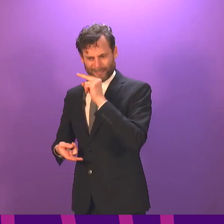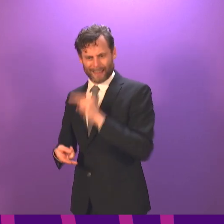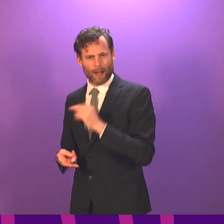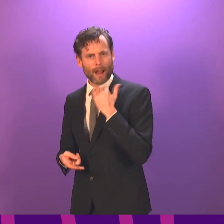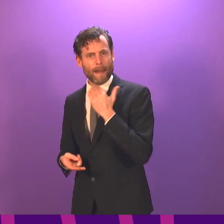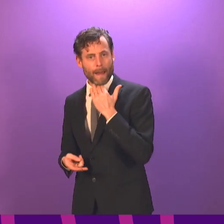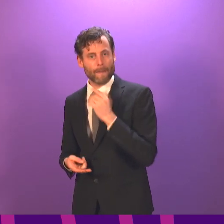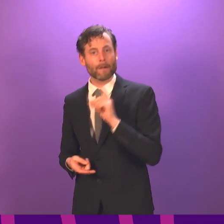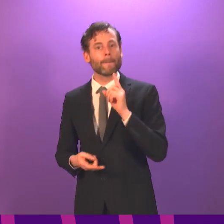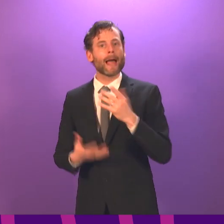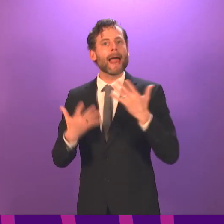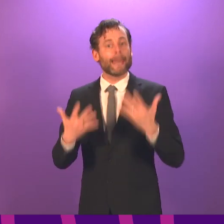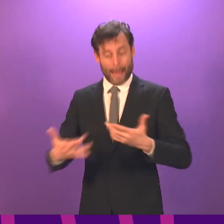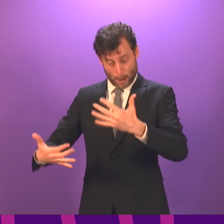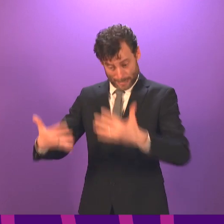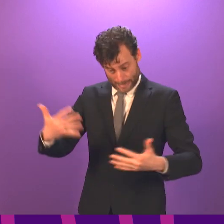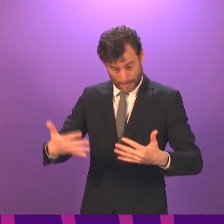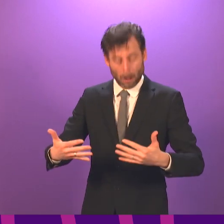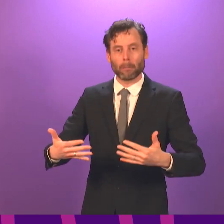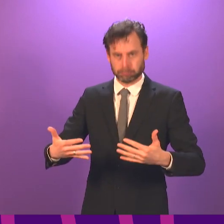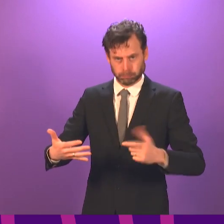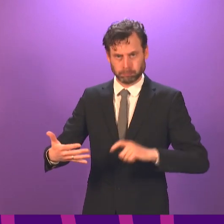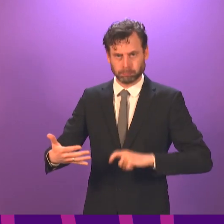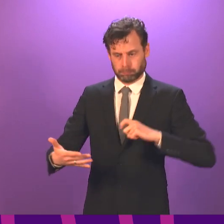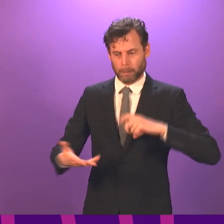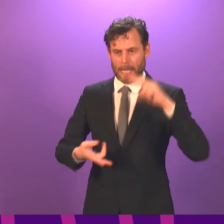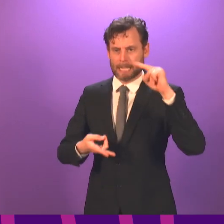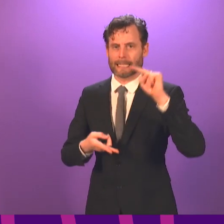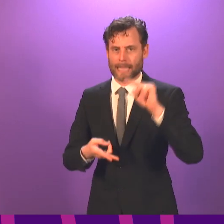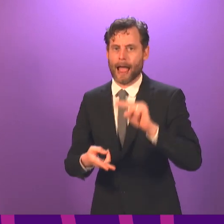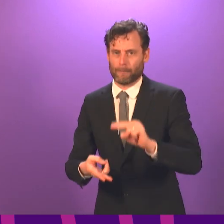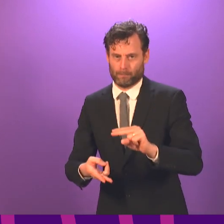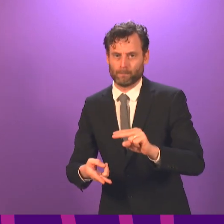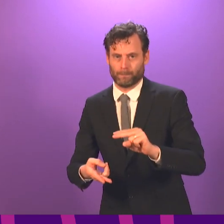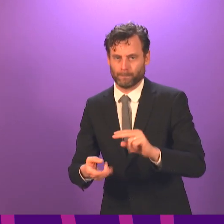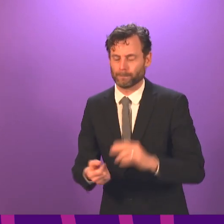data has been much more encouraging, and strongly suggests that case numbers are still declining.